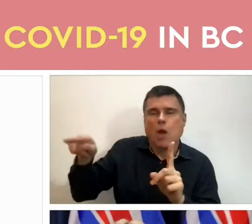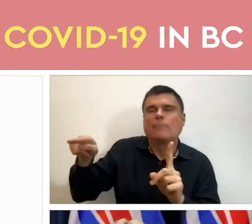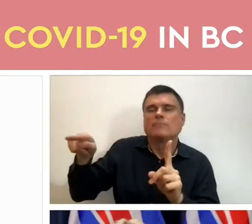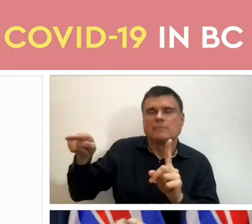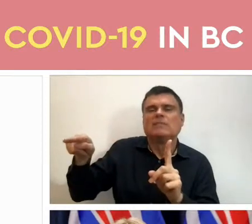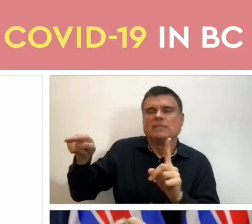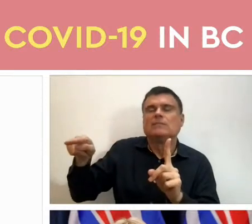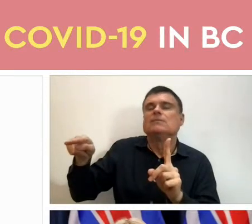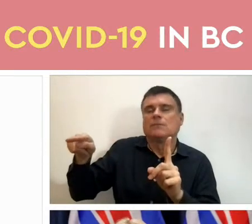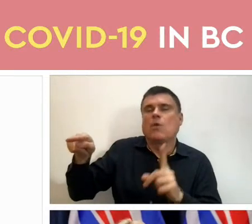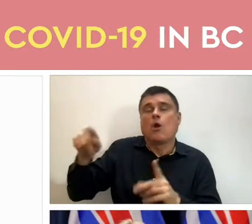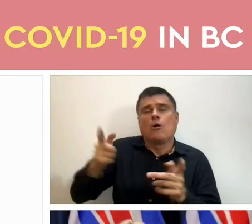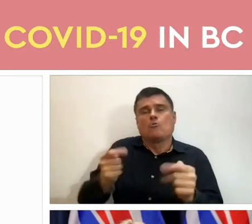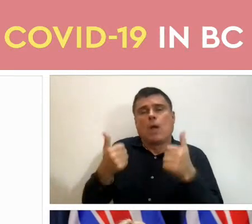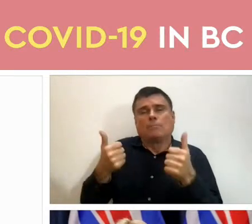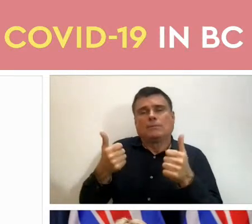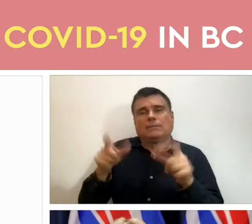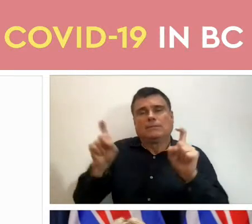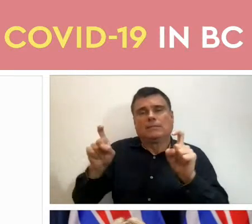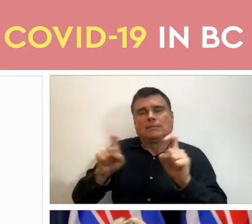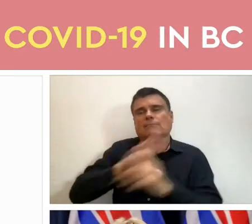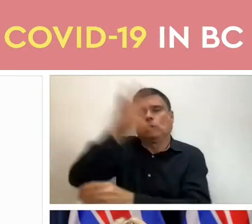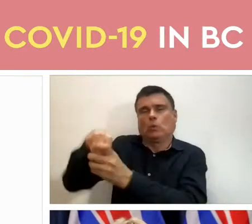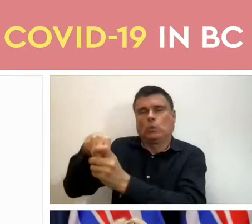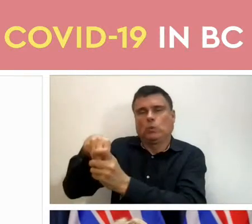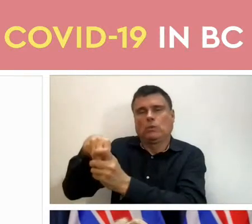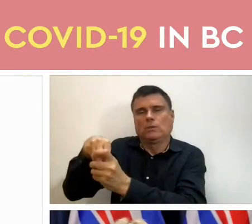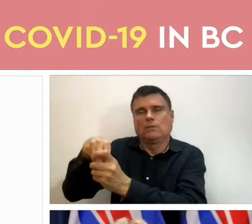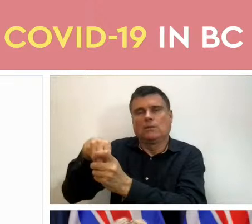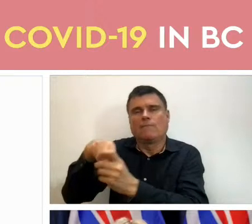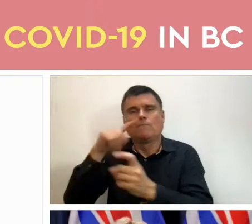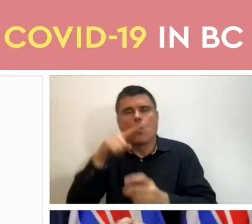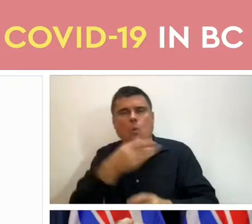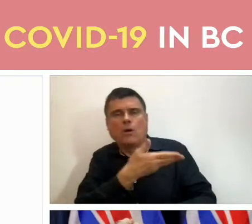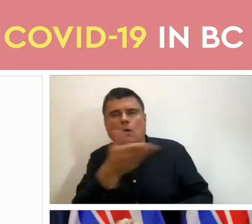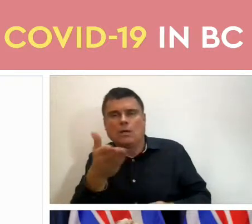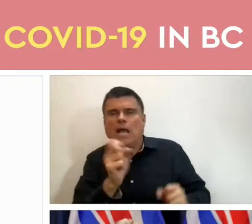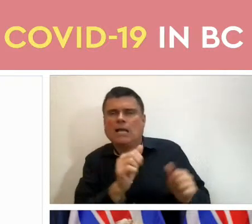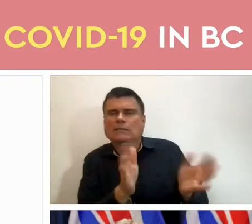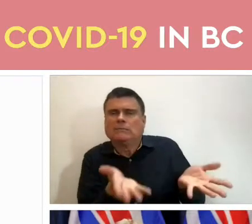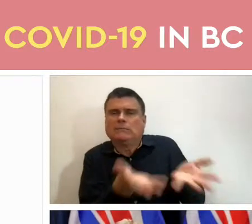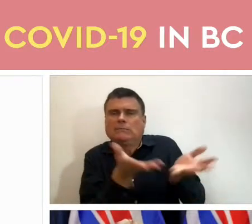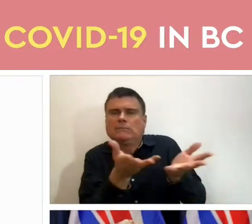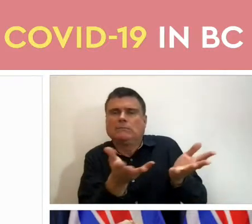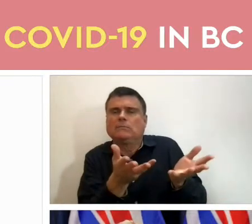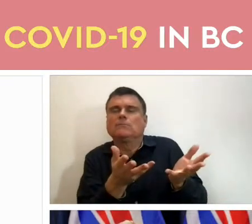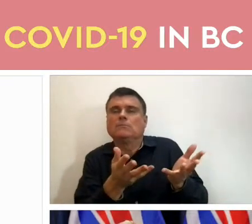staying at work. Tests to stay programs and investigation of clusters and